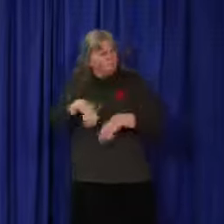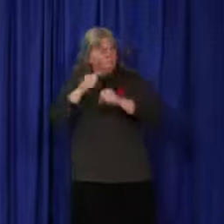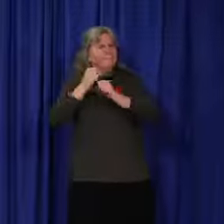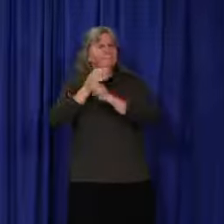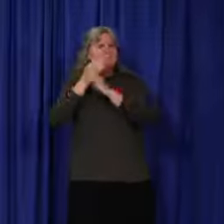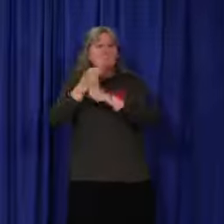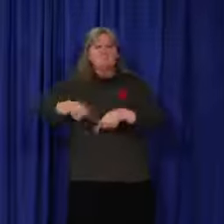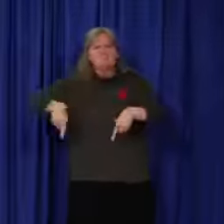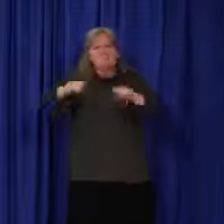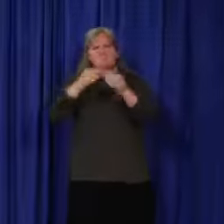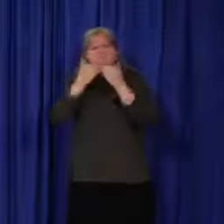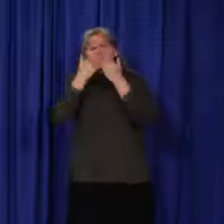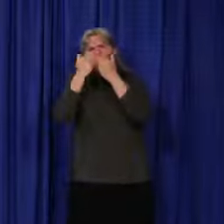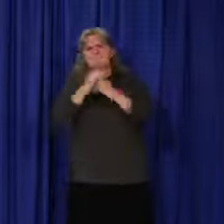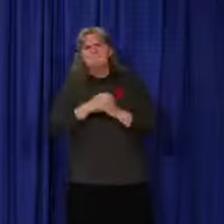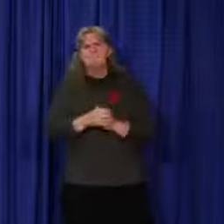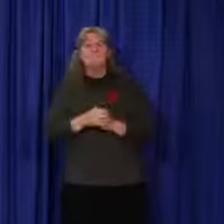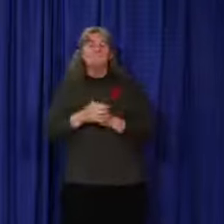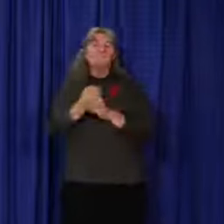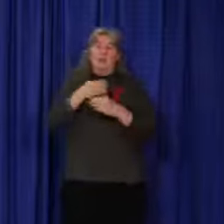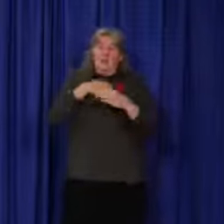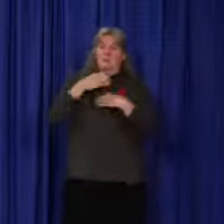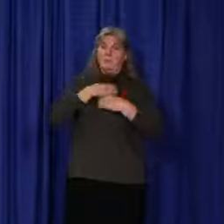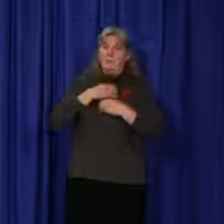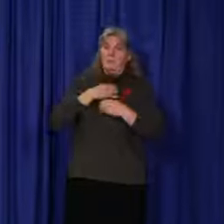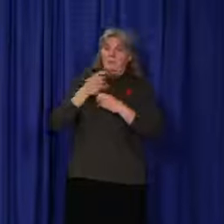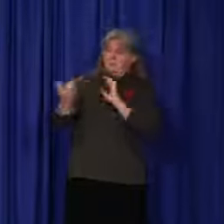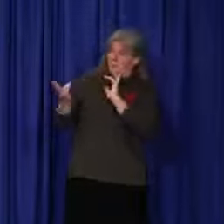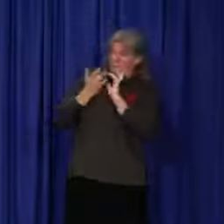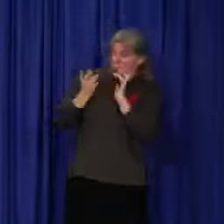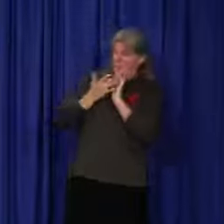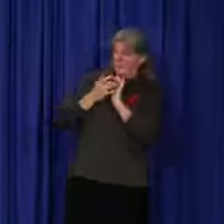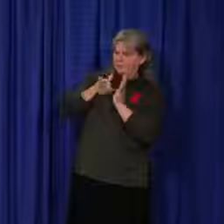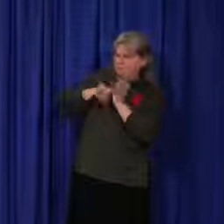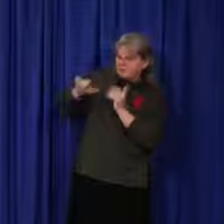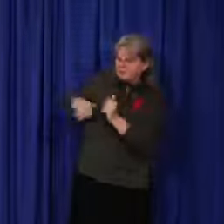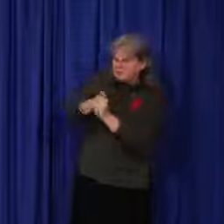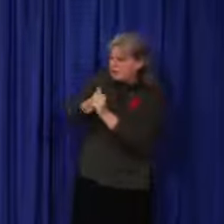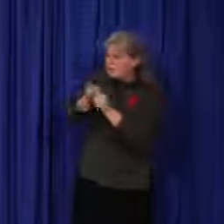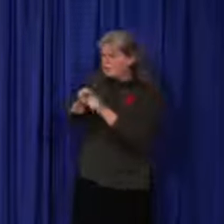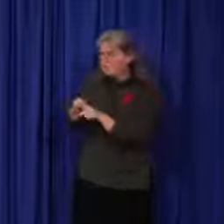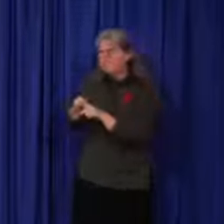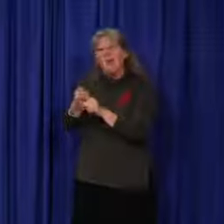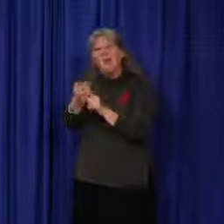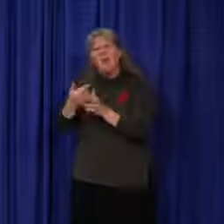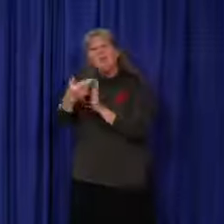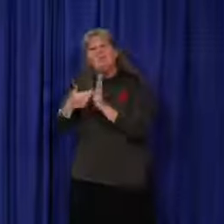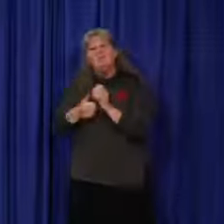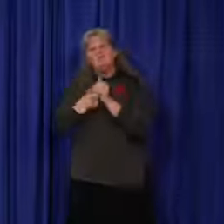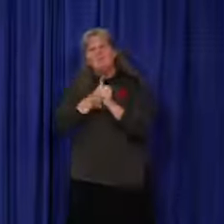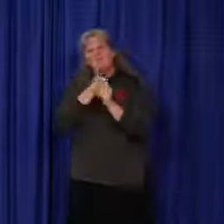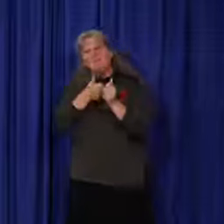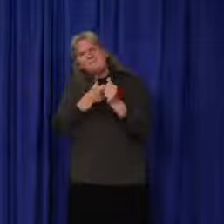And if we continue to take precautions, we can keep it that way. On Saturday, August the 1st, we